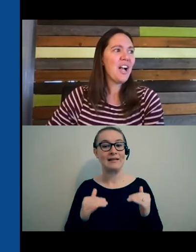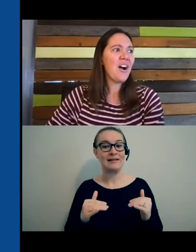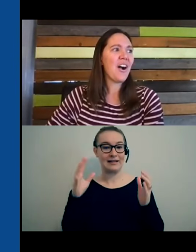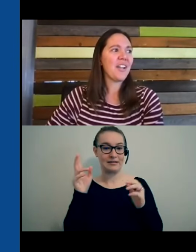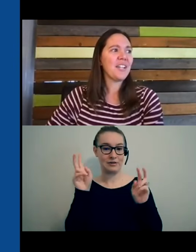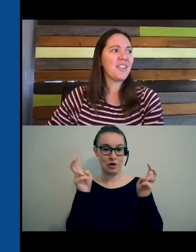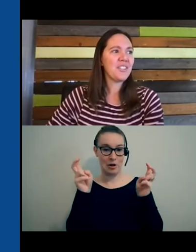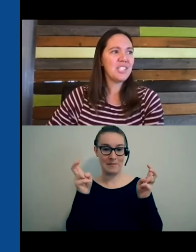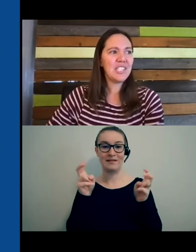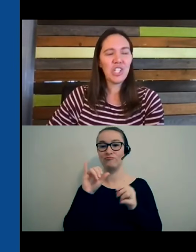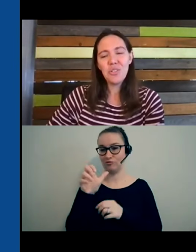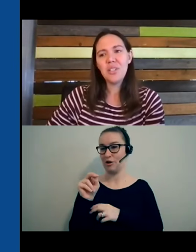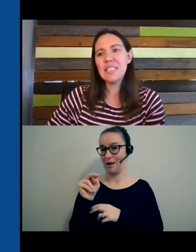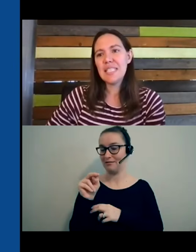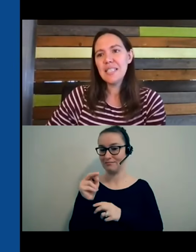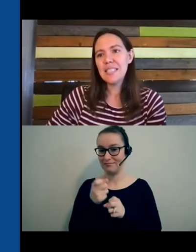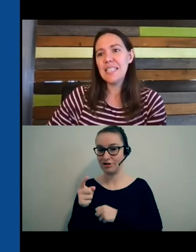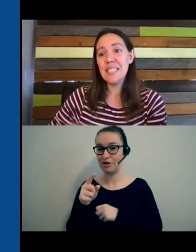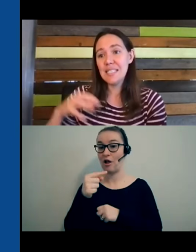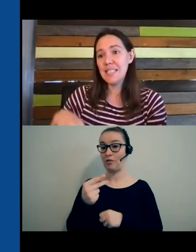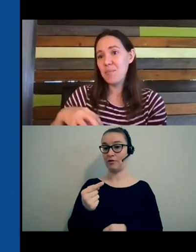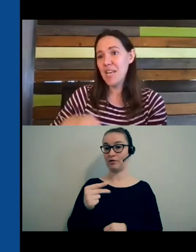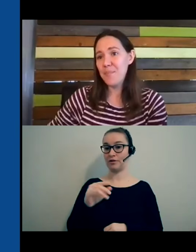on Thursday, January 6th, in this same time slot.